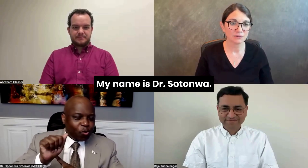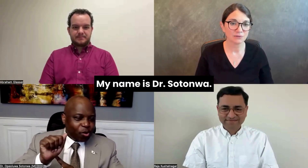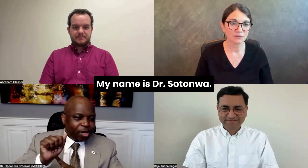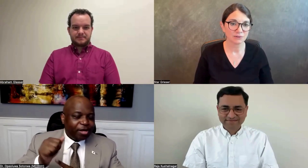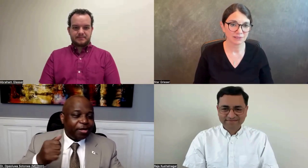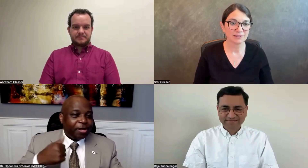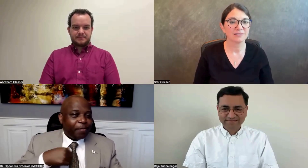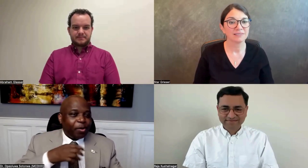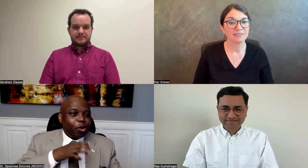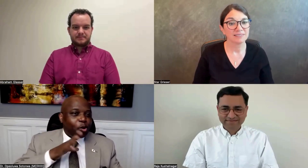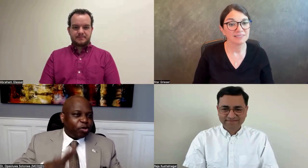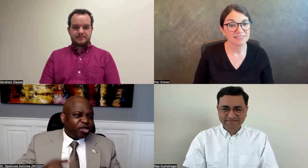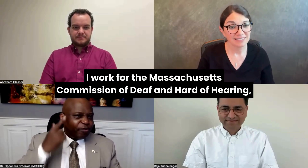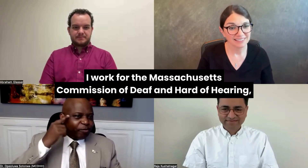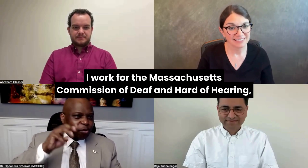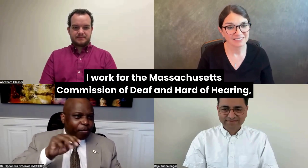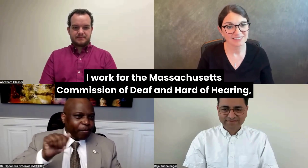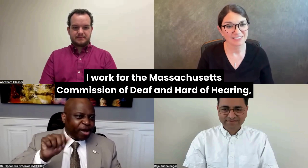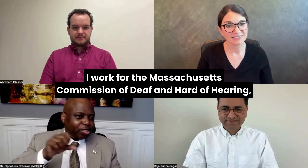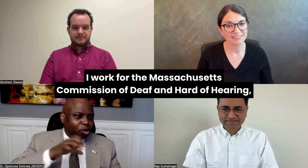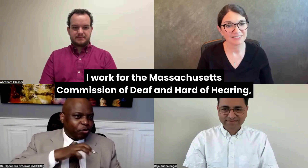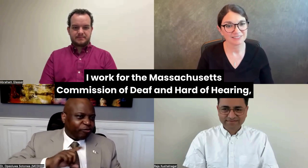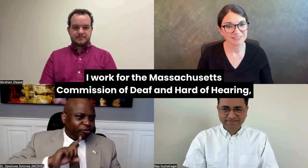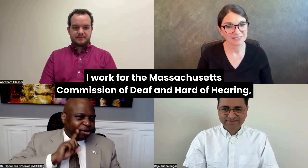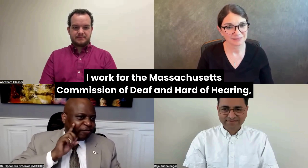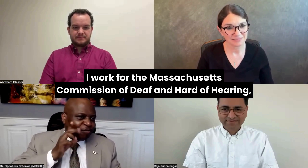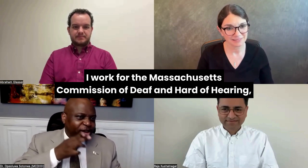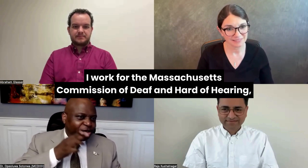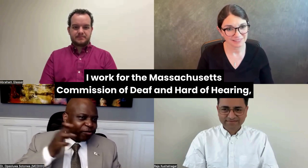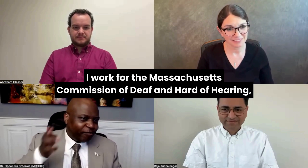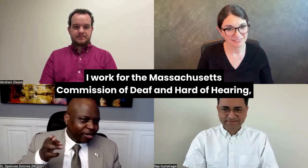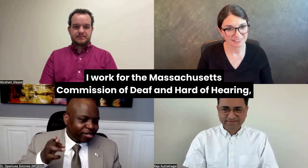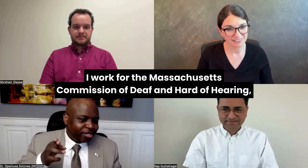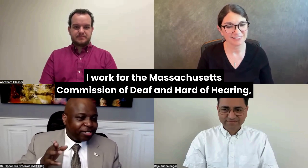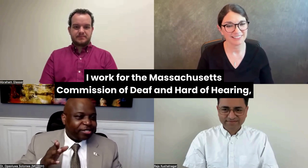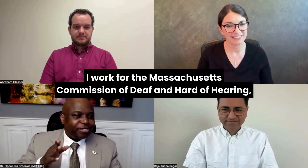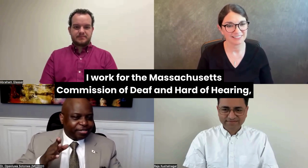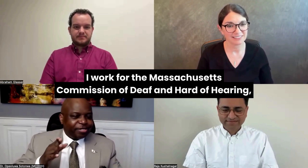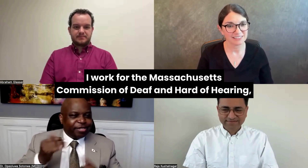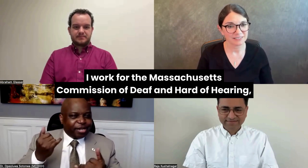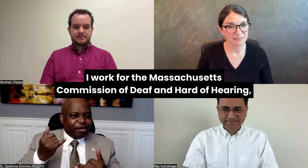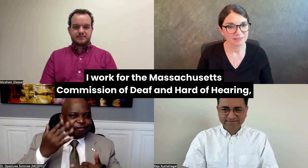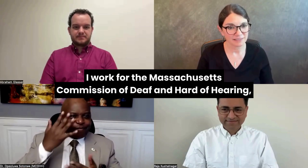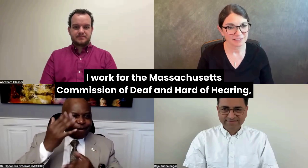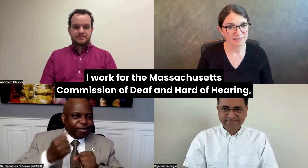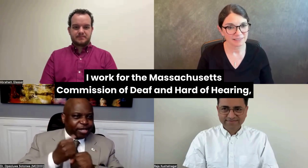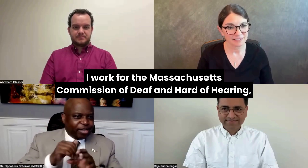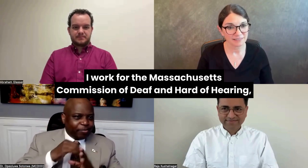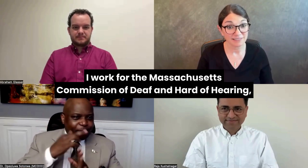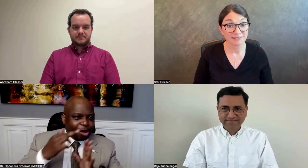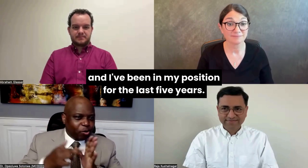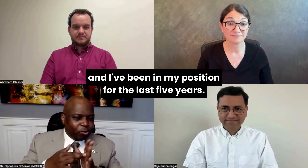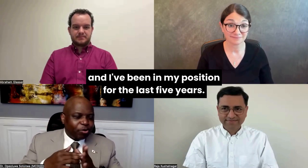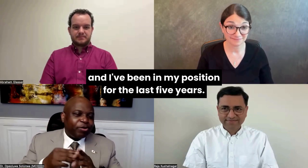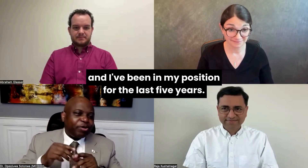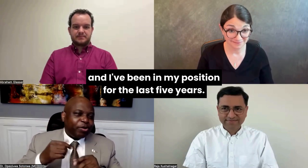I work for the Massachusetts Commission of Deaf and Hard of Hearing, and I've been in my position for the last five years.